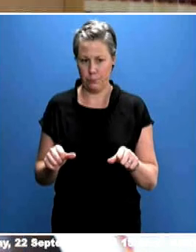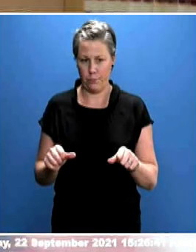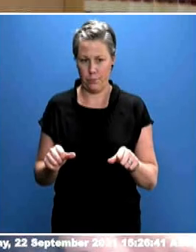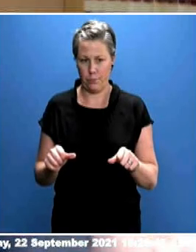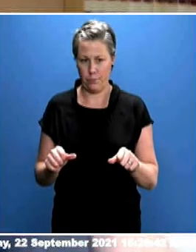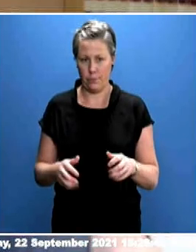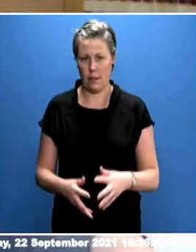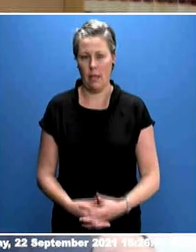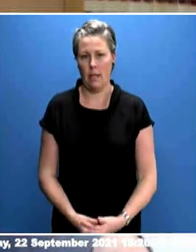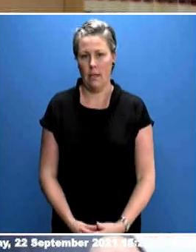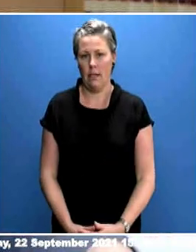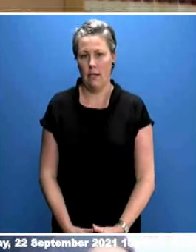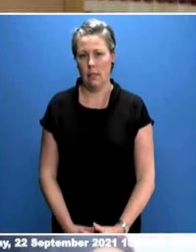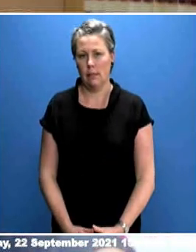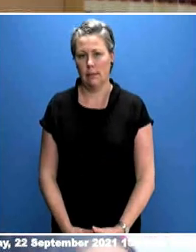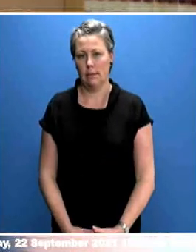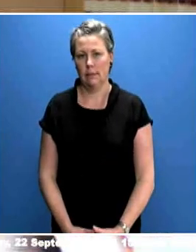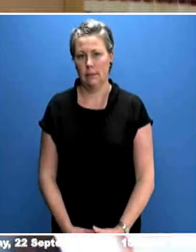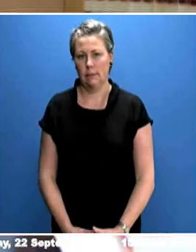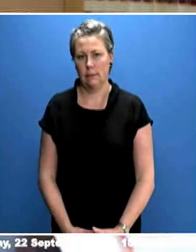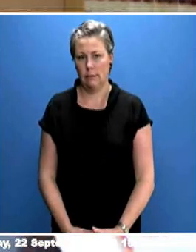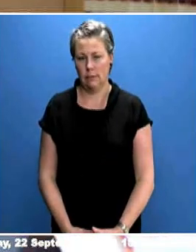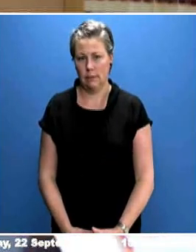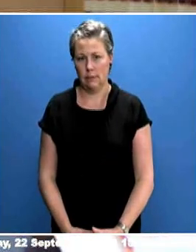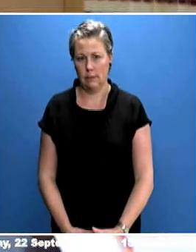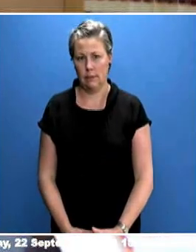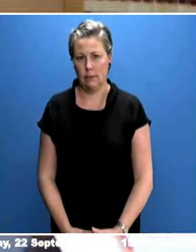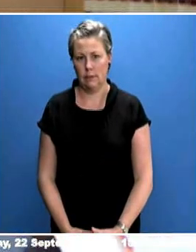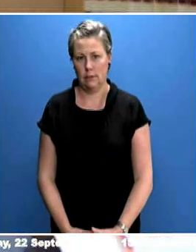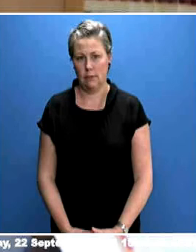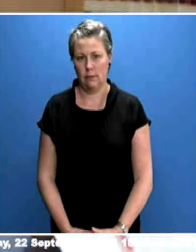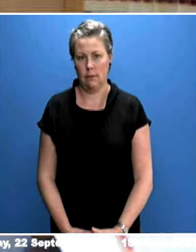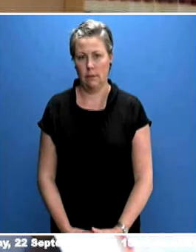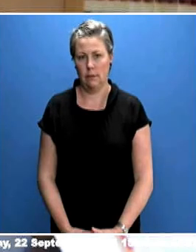In the assessment and admission of children into the Kath